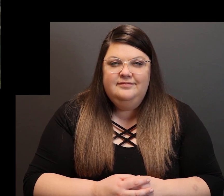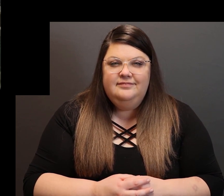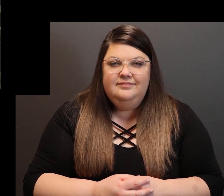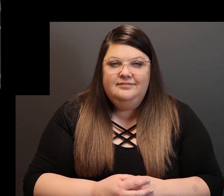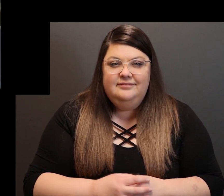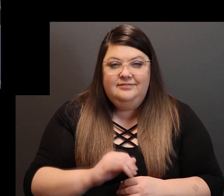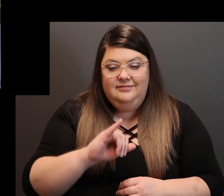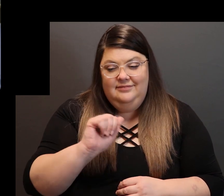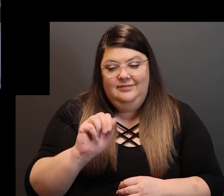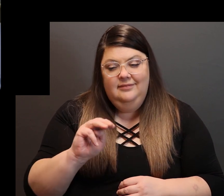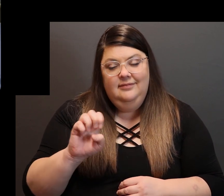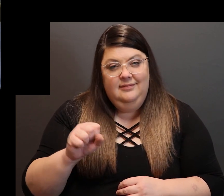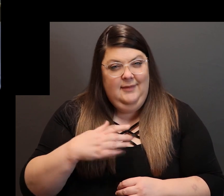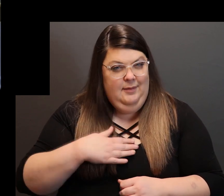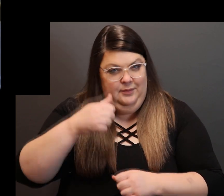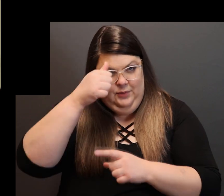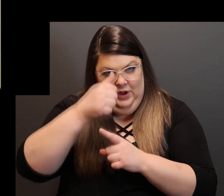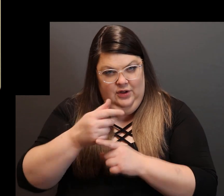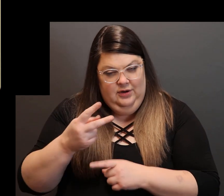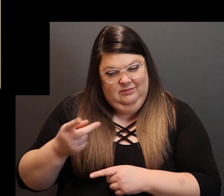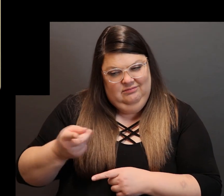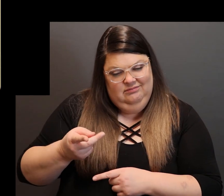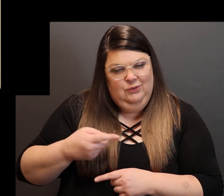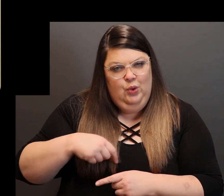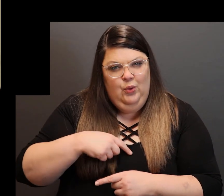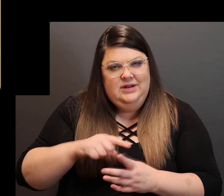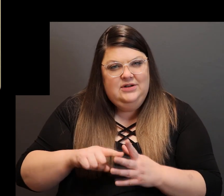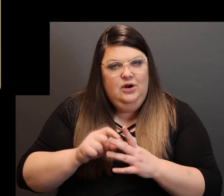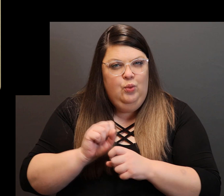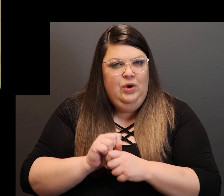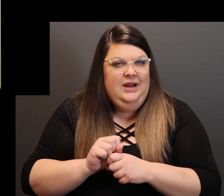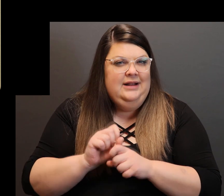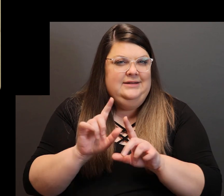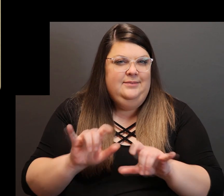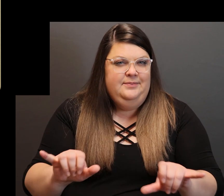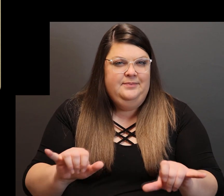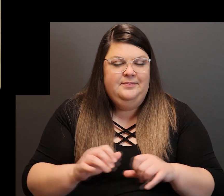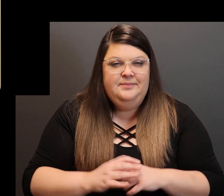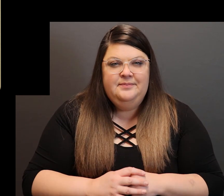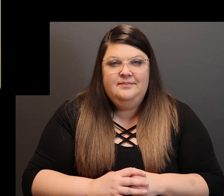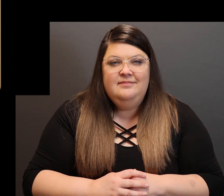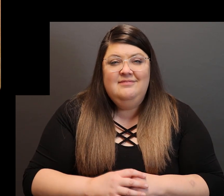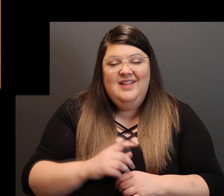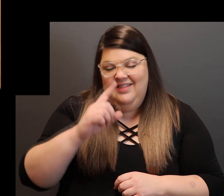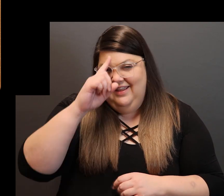James and I started working here around the same time. I think the most influence we had